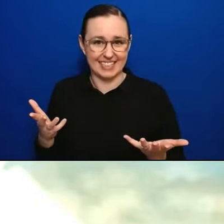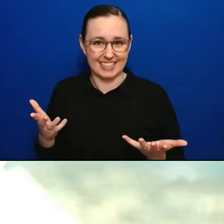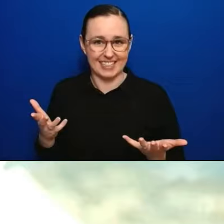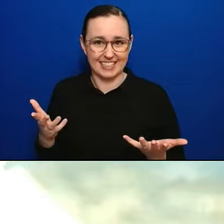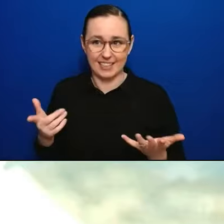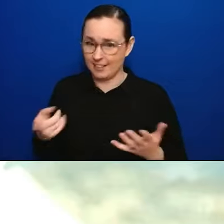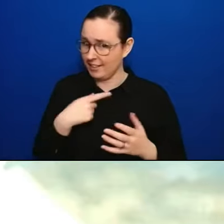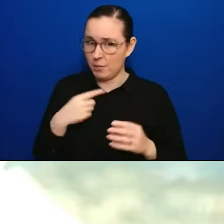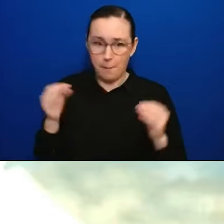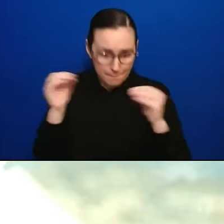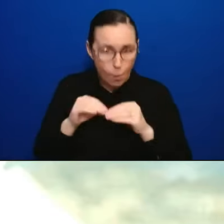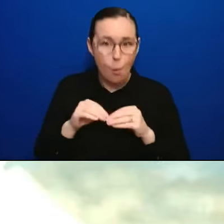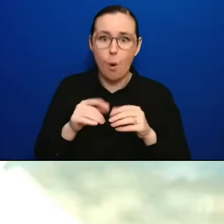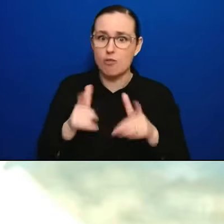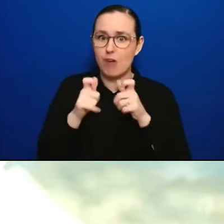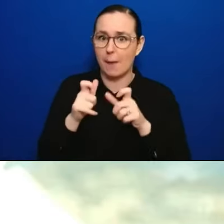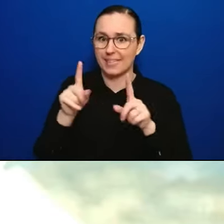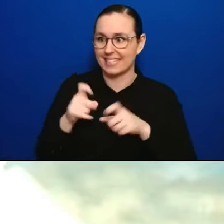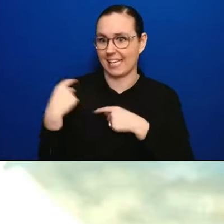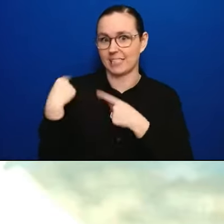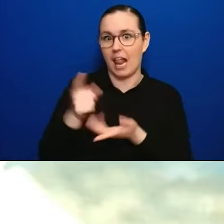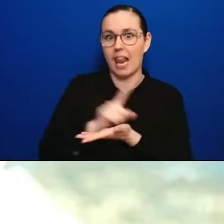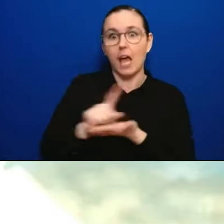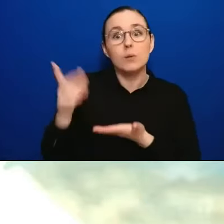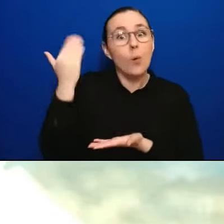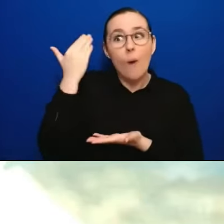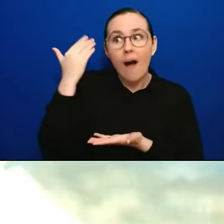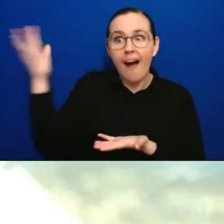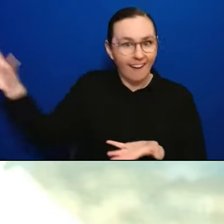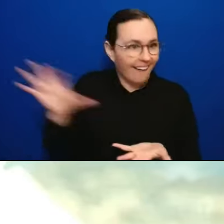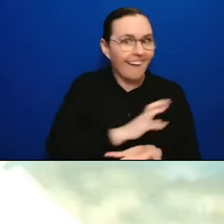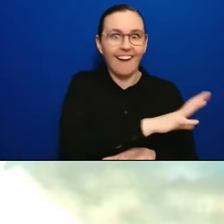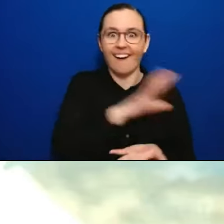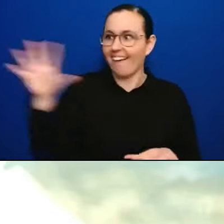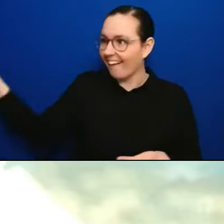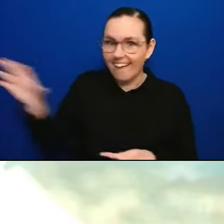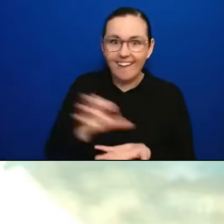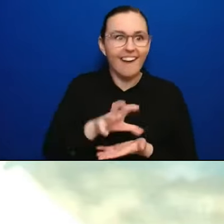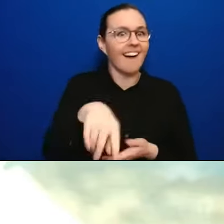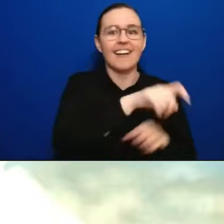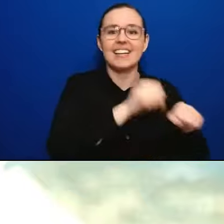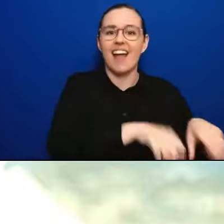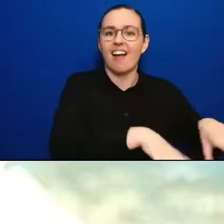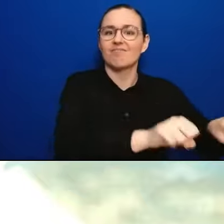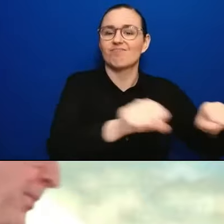will be going out to priority areas and you'll be seeing them throughout the province and